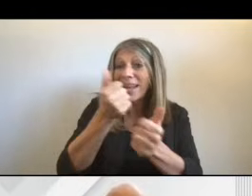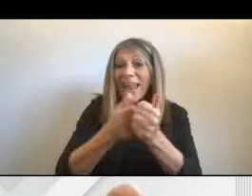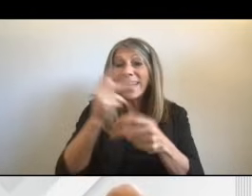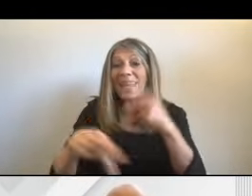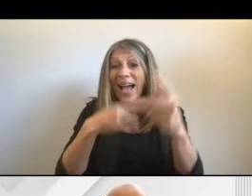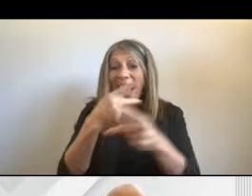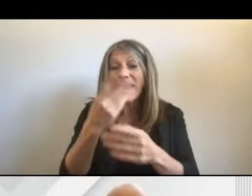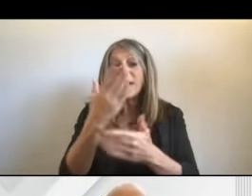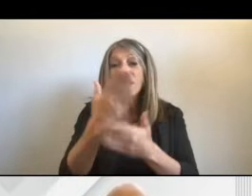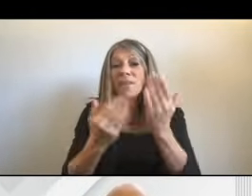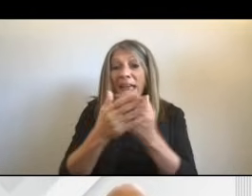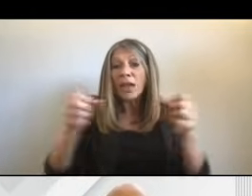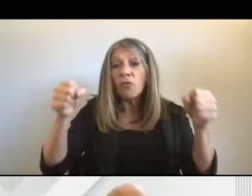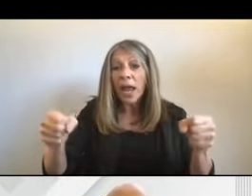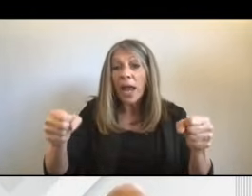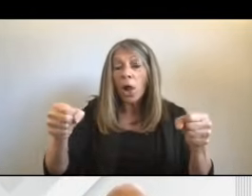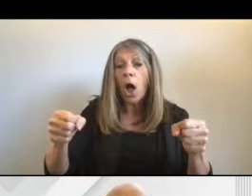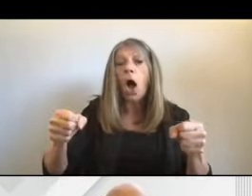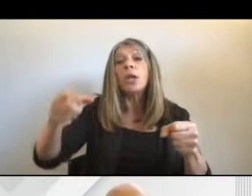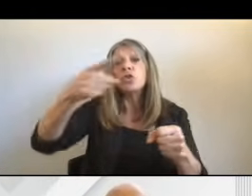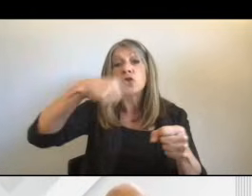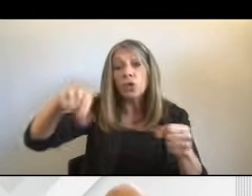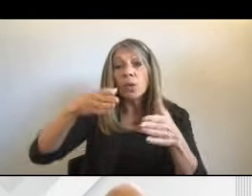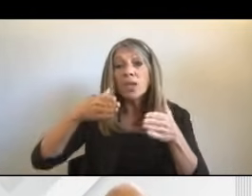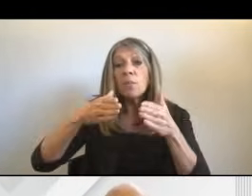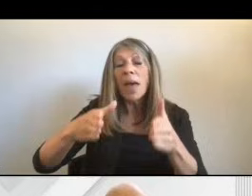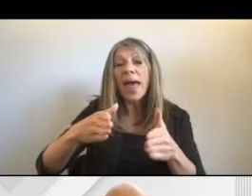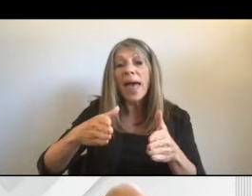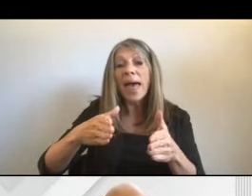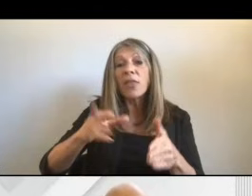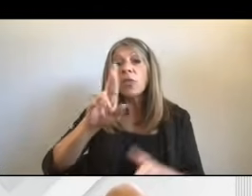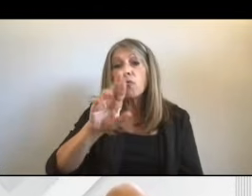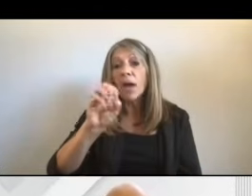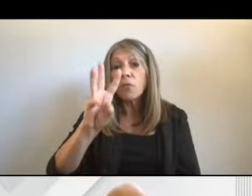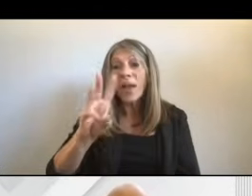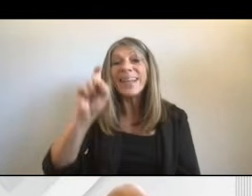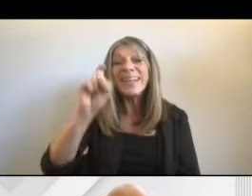circulation path in the right-of-way, it's going to need to meet the requirements of R409. Now I'm